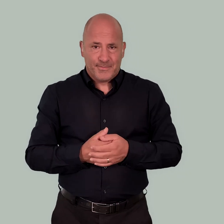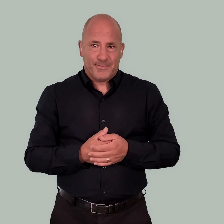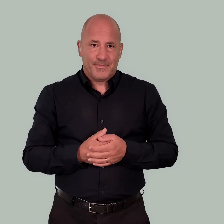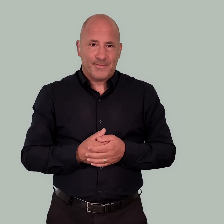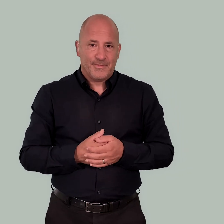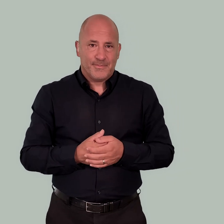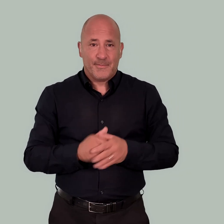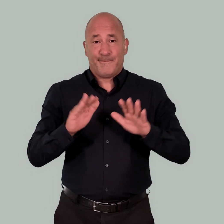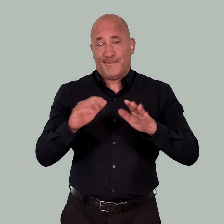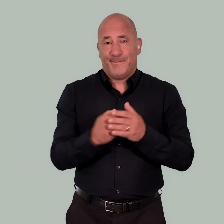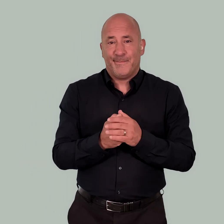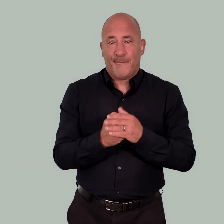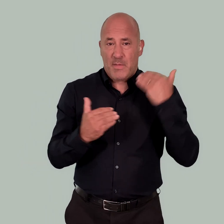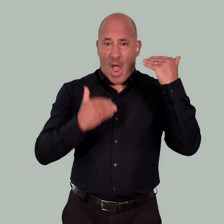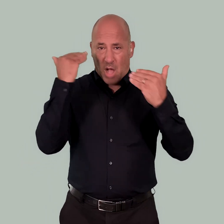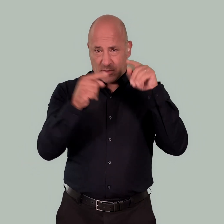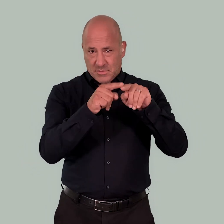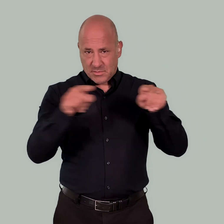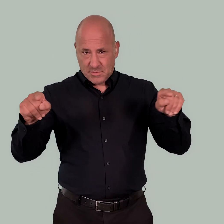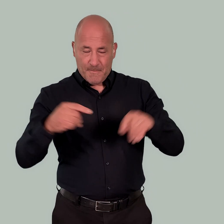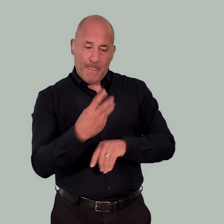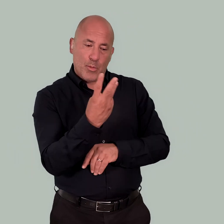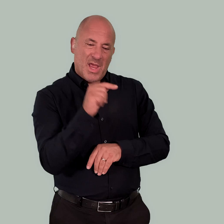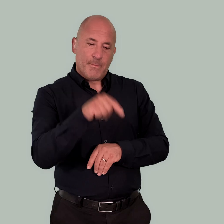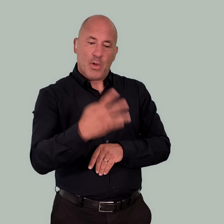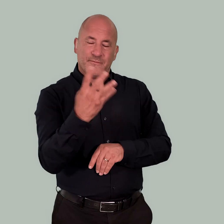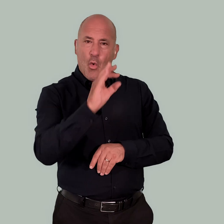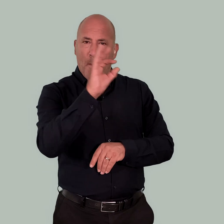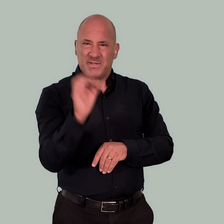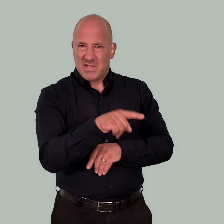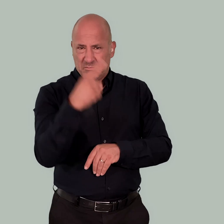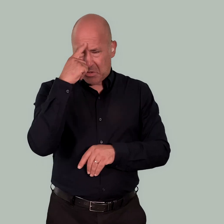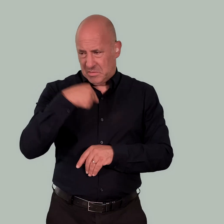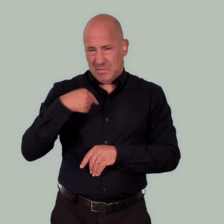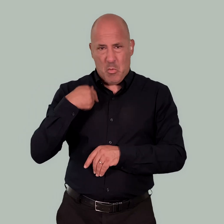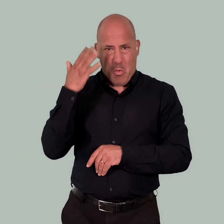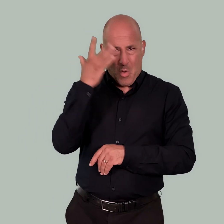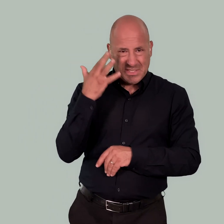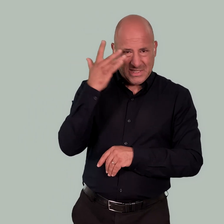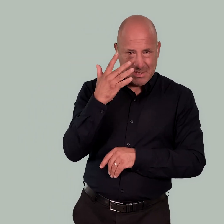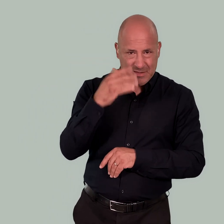Furthermore, 3.4 per cent of adults thought that they were autistic